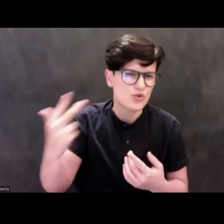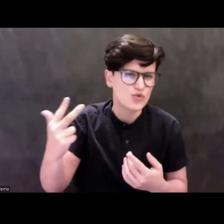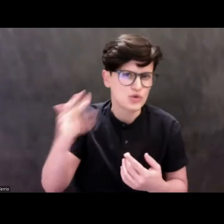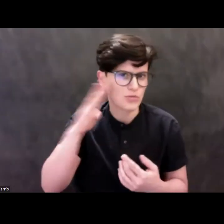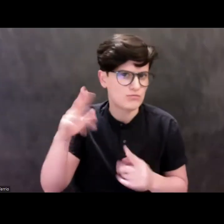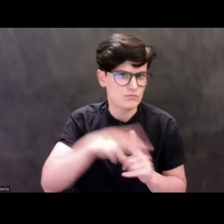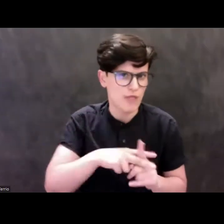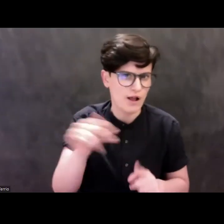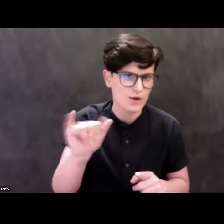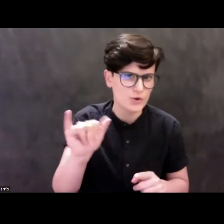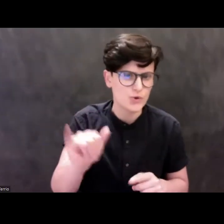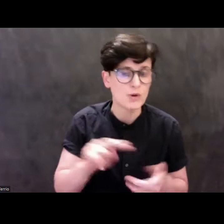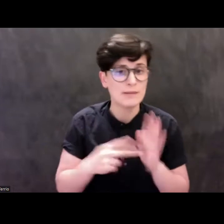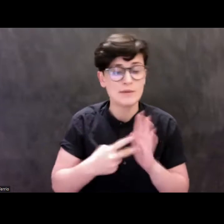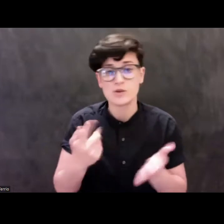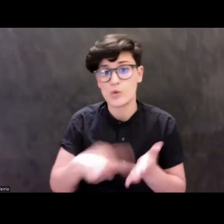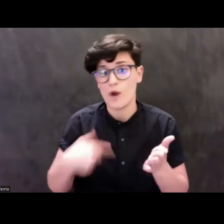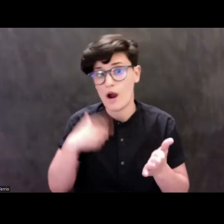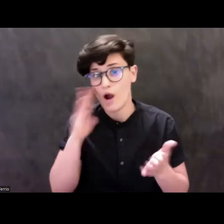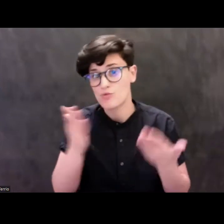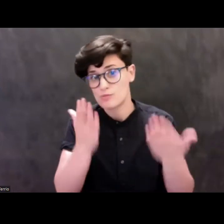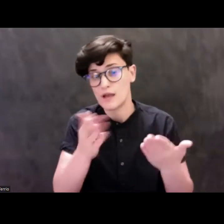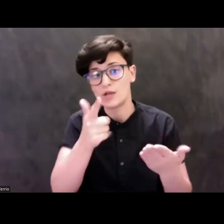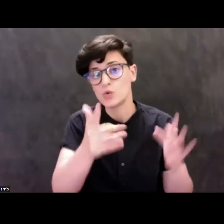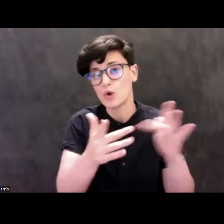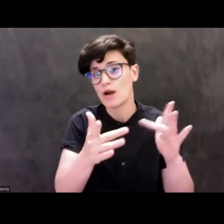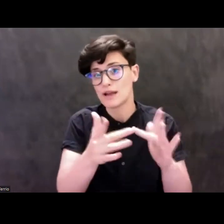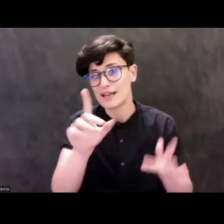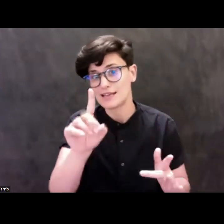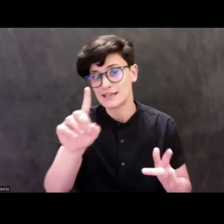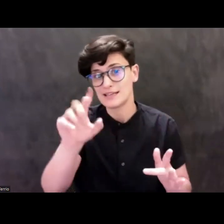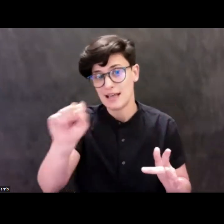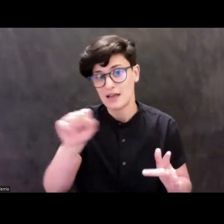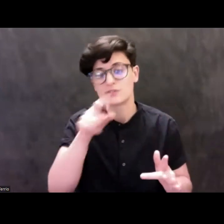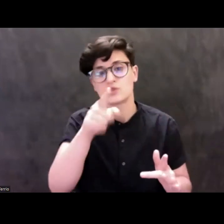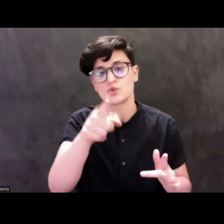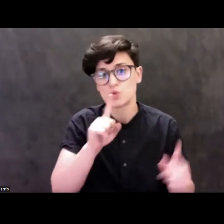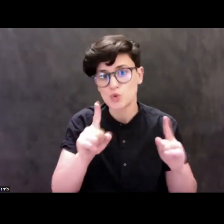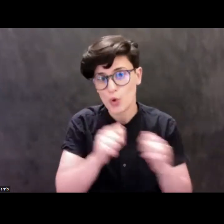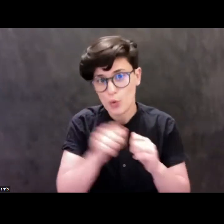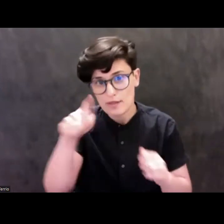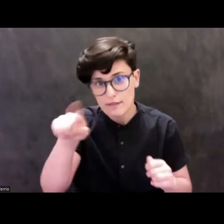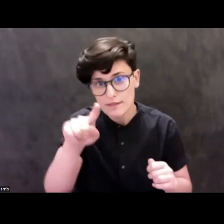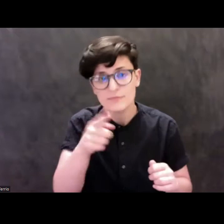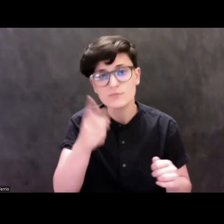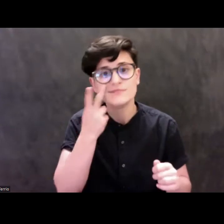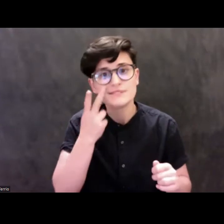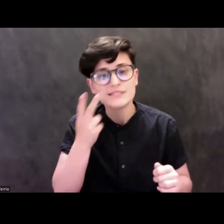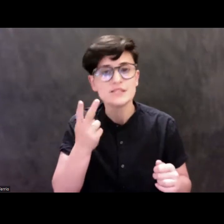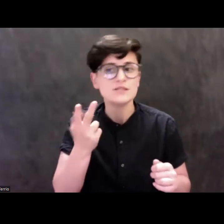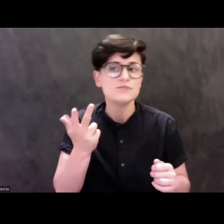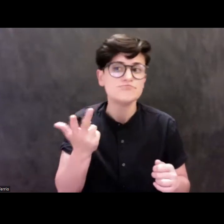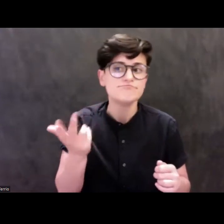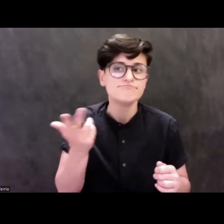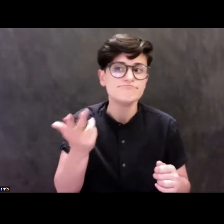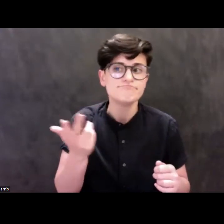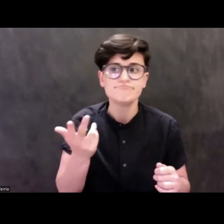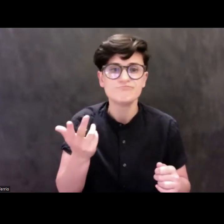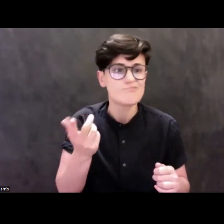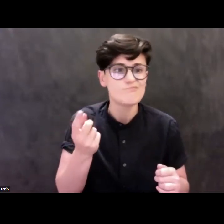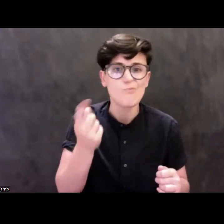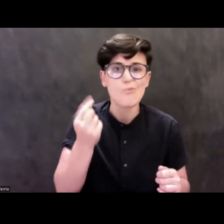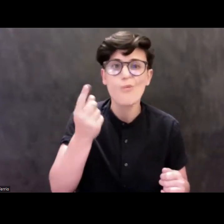I would recommend contacting DDS and talking to them and seeing what other types of funding